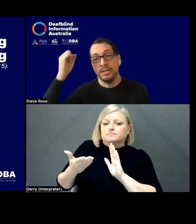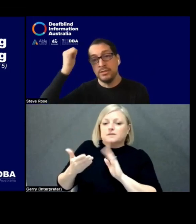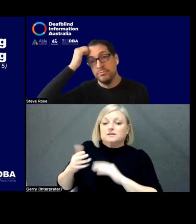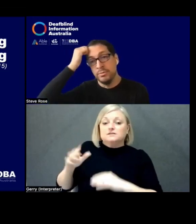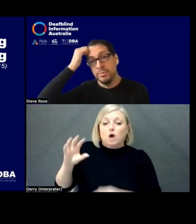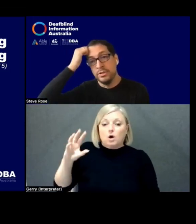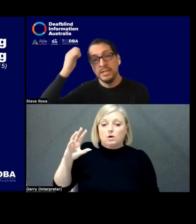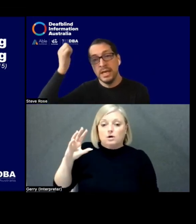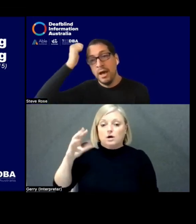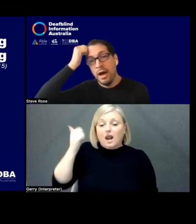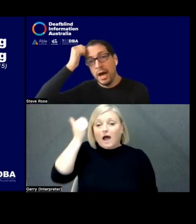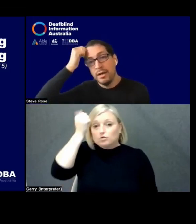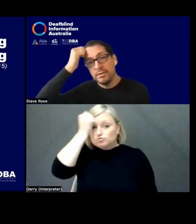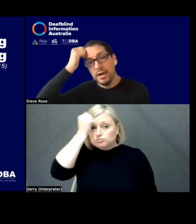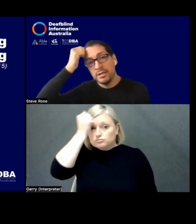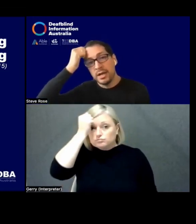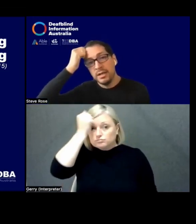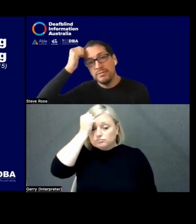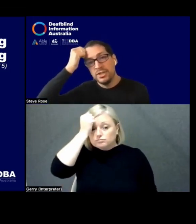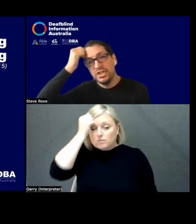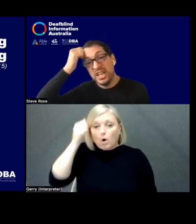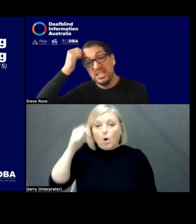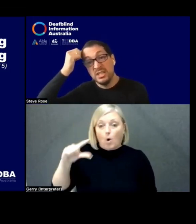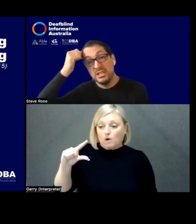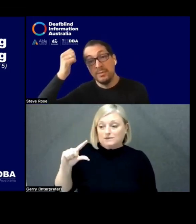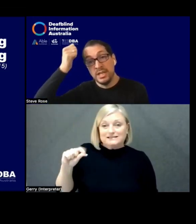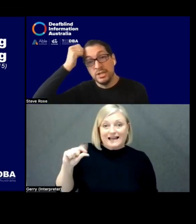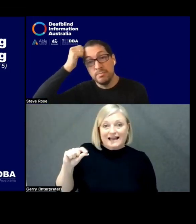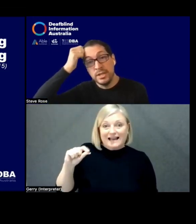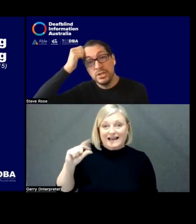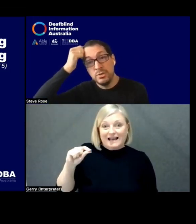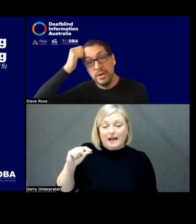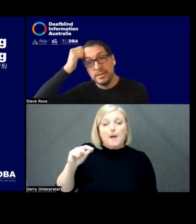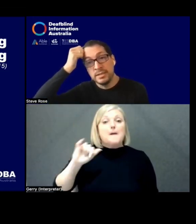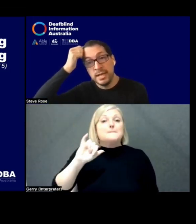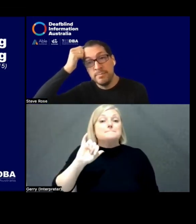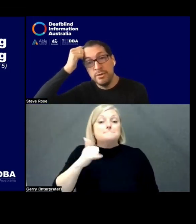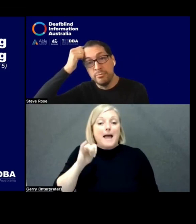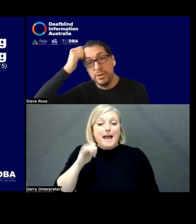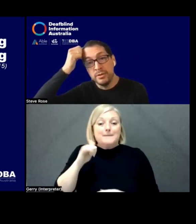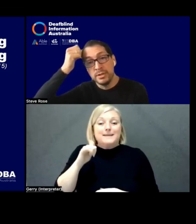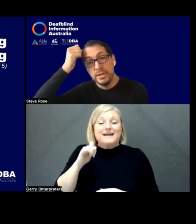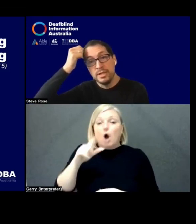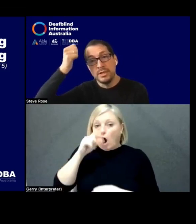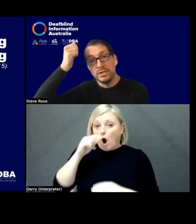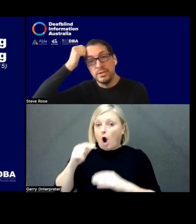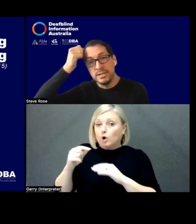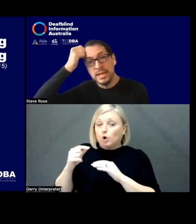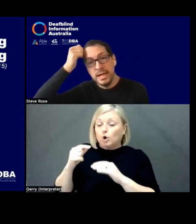saw Ruby do this, I'd kind of suggest an interpretation by doing the same movement. So I'd do the same